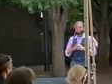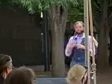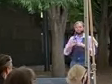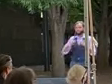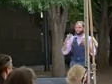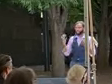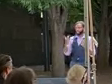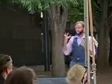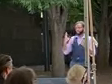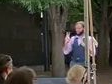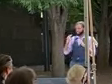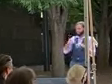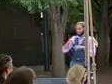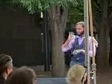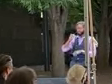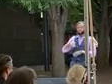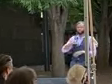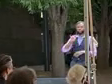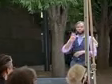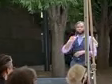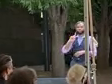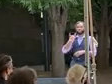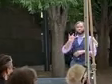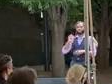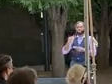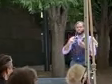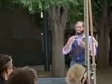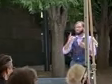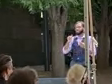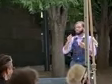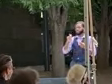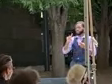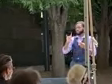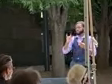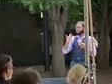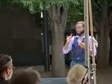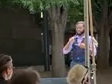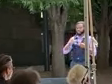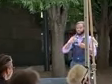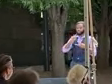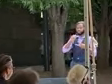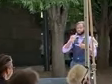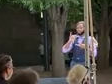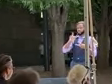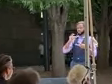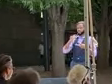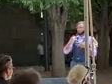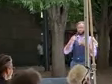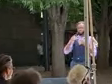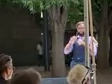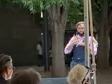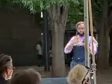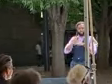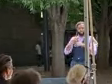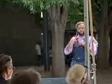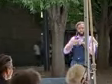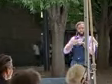Jim Dickson and Jane Deland. Jim Dickson led the grassroots campaign that resulted in the wheelchair statue